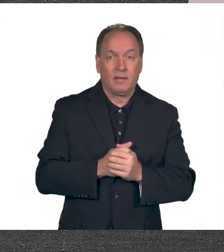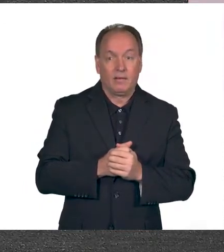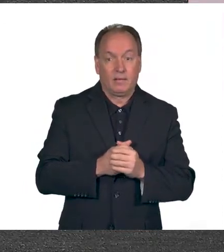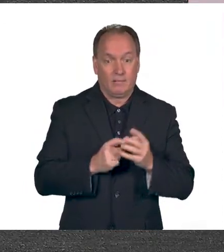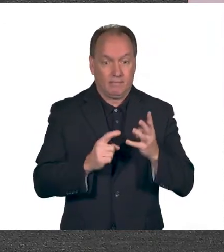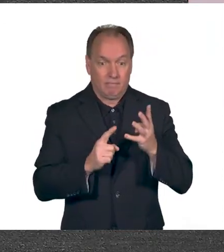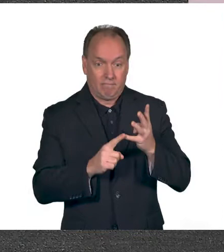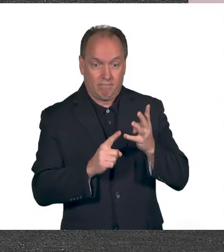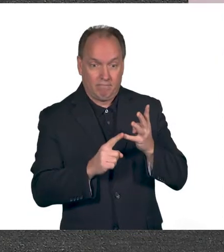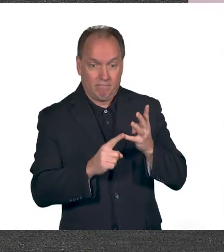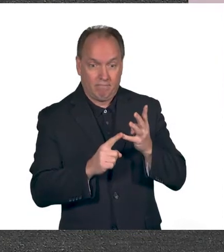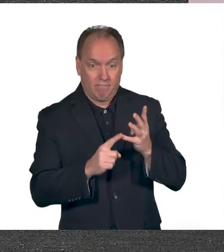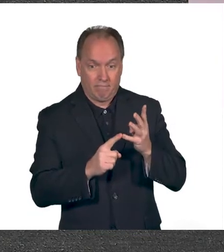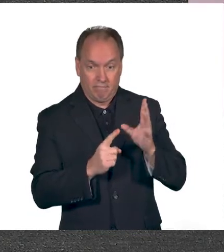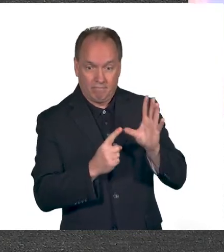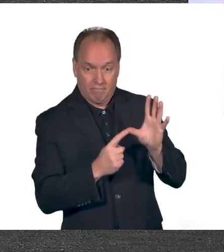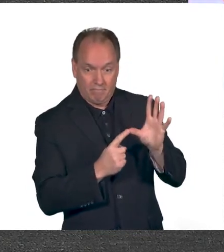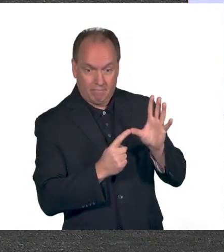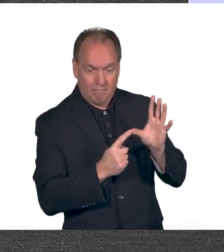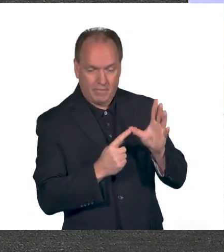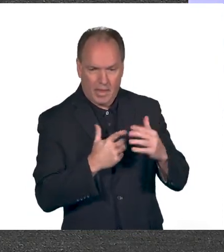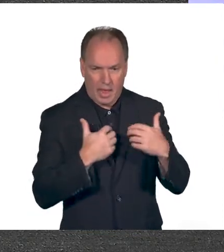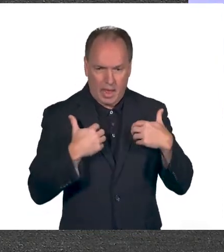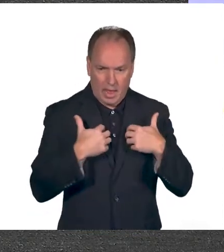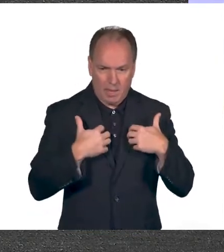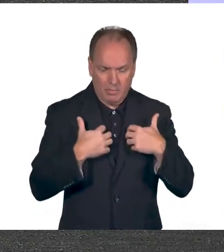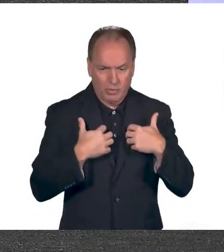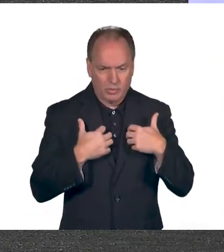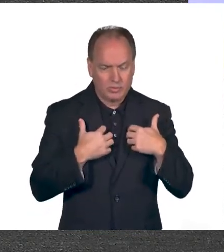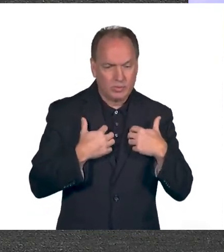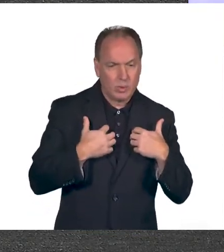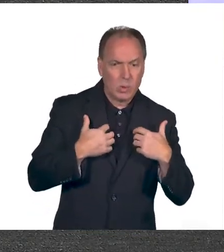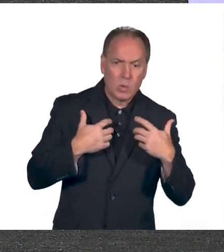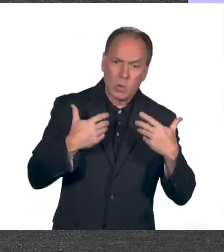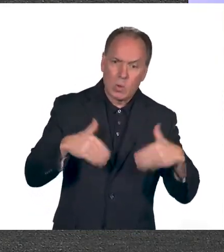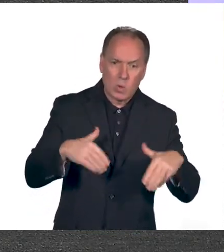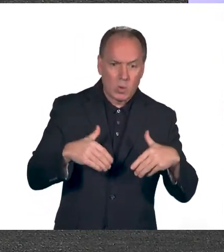A gopher and a mole tunnel up through the floor.